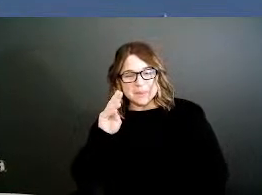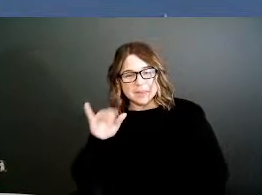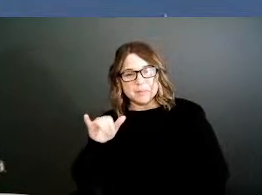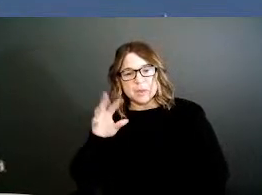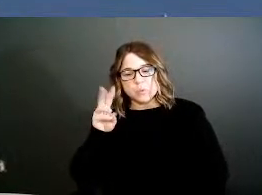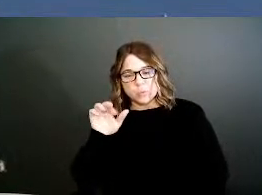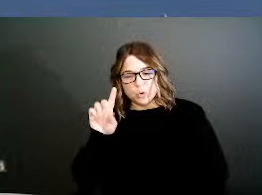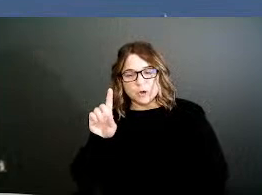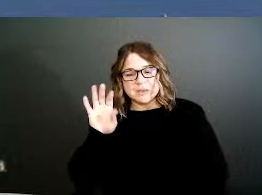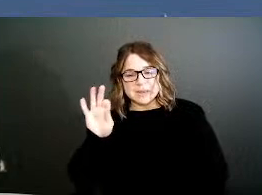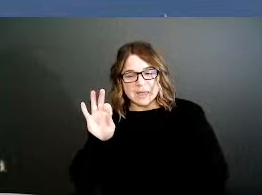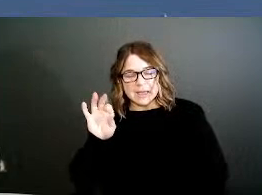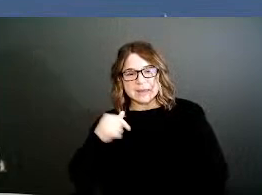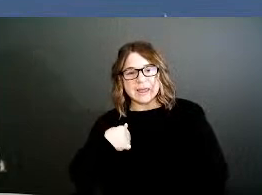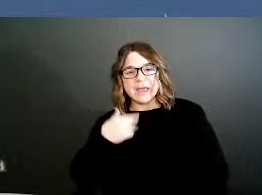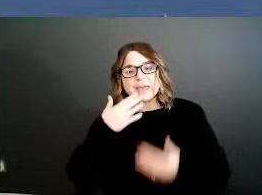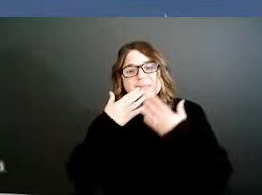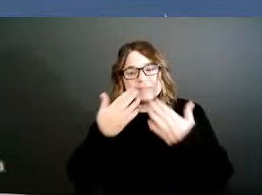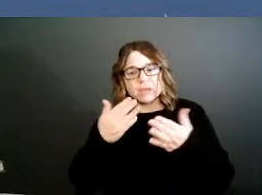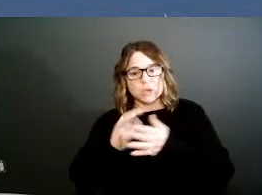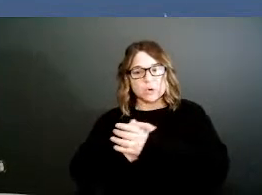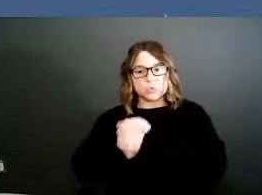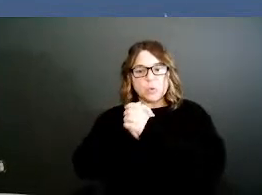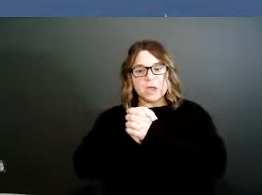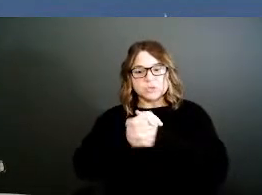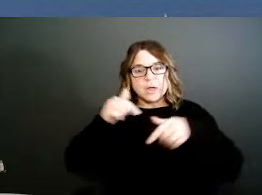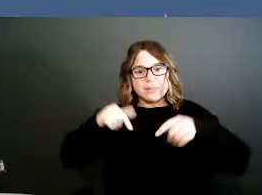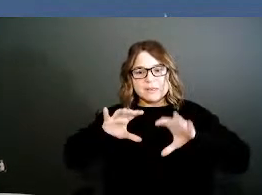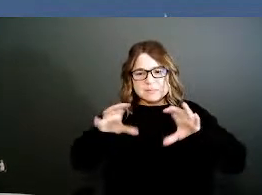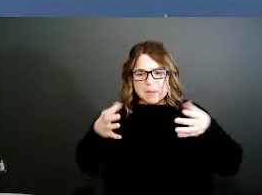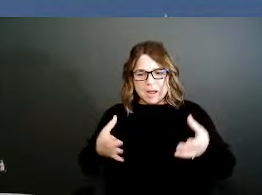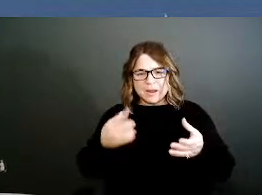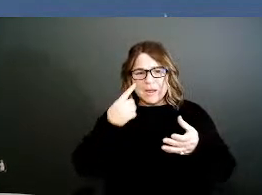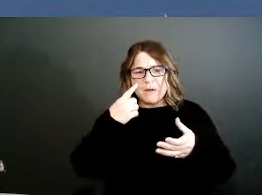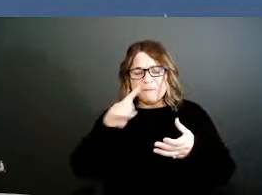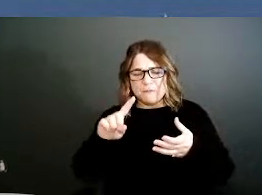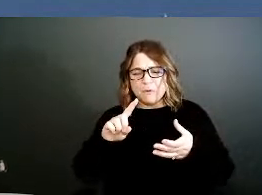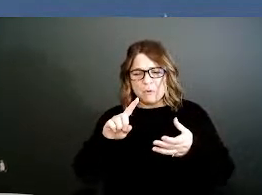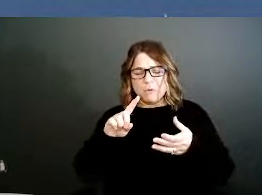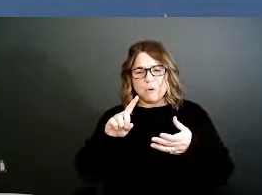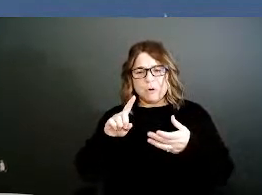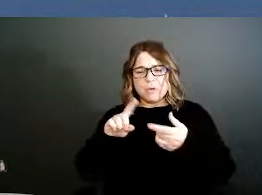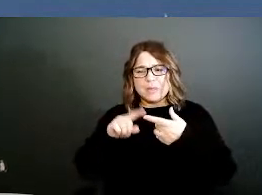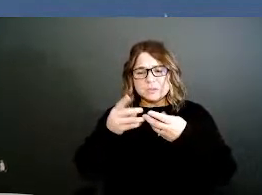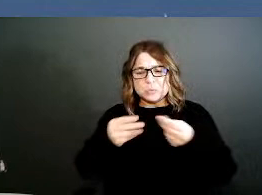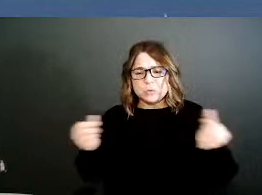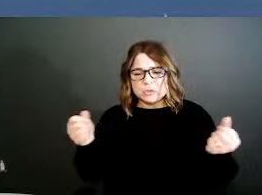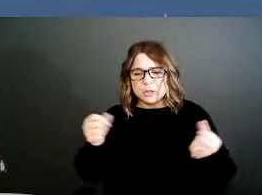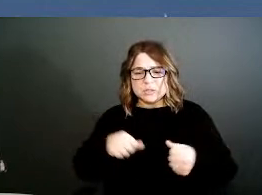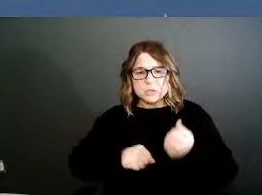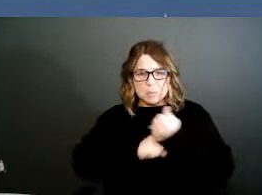I THANK AND CONGRATULATE THIS BODY FOR THE BACK FROM THE BRINK RESOLUTION, SUPPORTING THE TREATY TO PROHIBIT NUCLEAR WEAPONS.